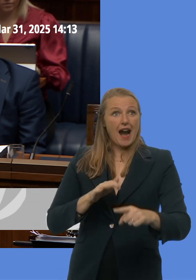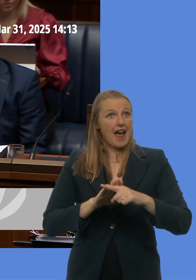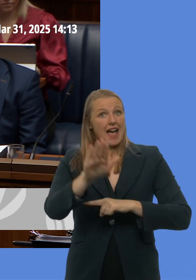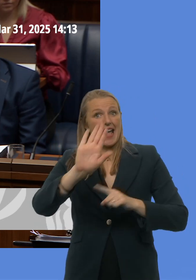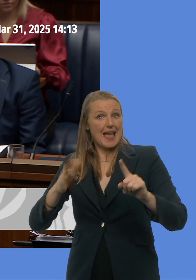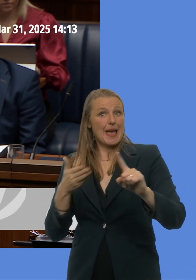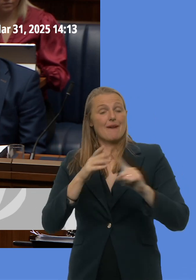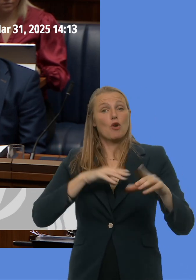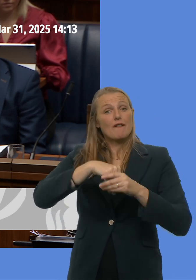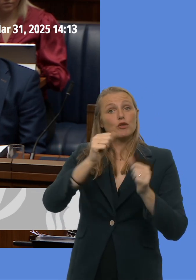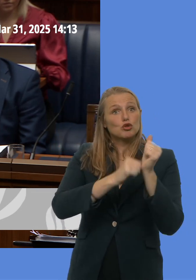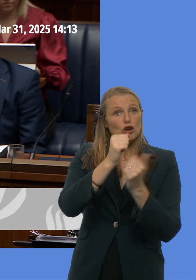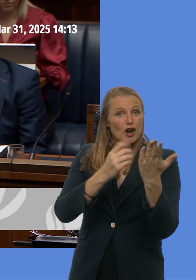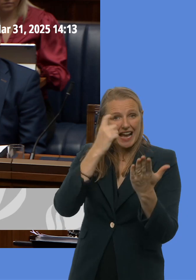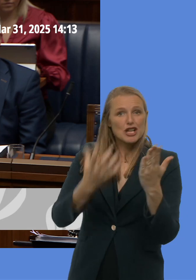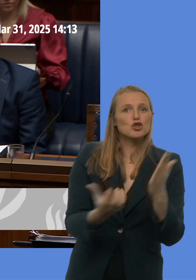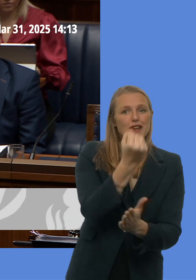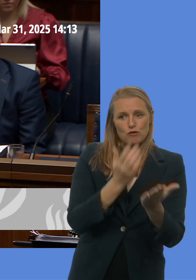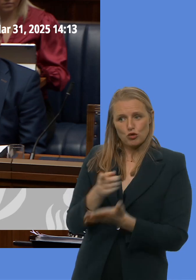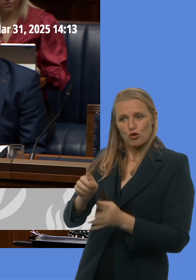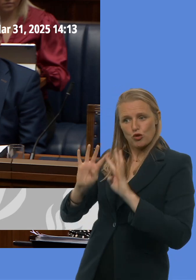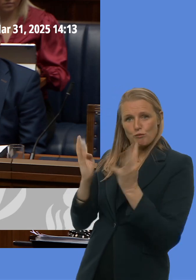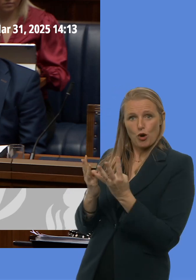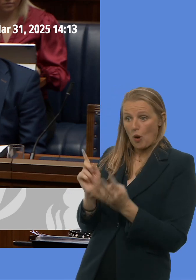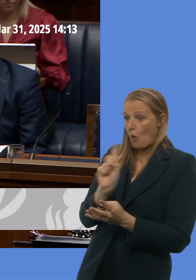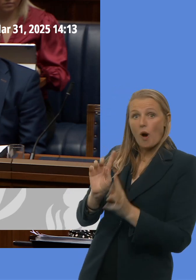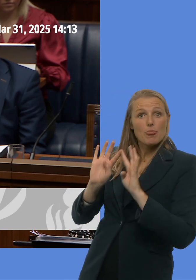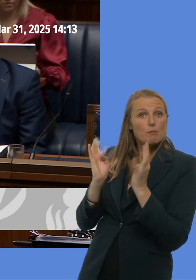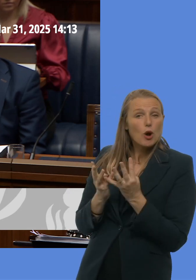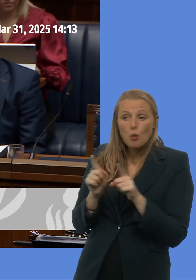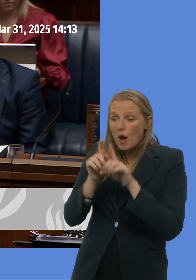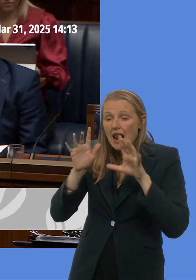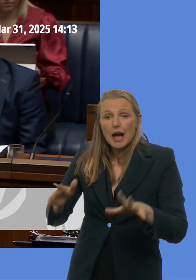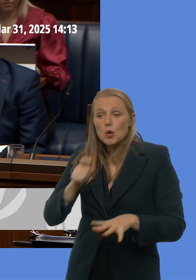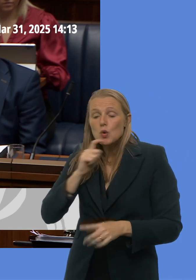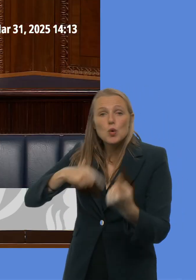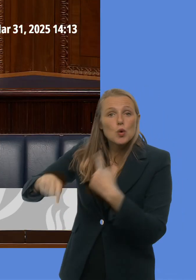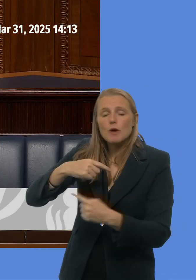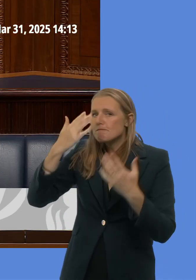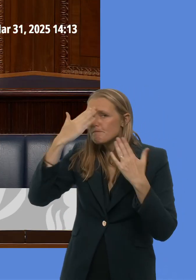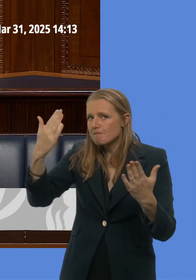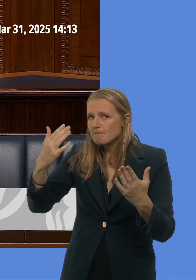I will look forward to officials giving us those recommendations, where we will discuss this. As I said, the executive will consider it as well. Leanne Ellis.